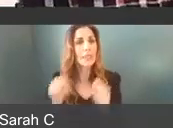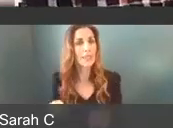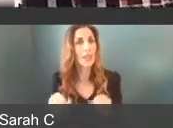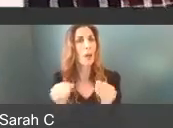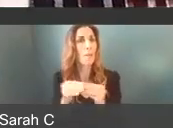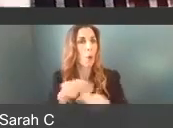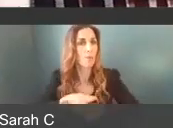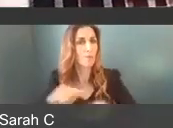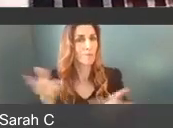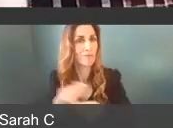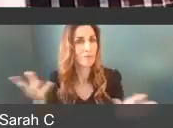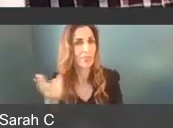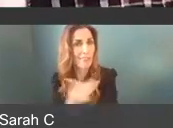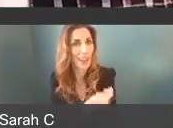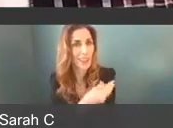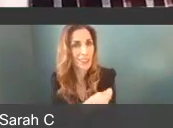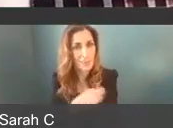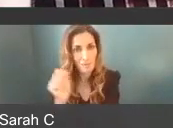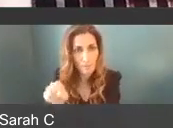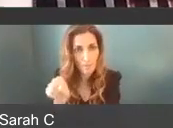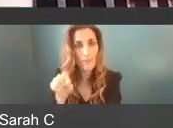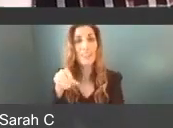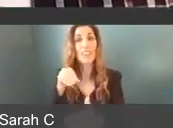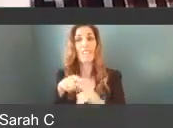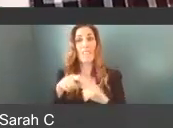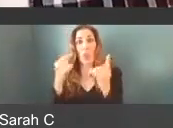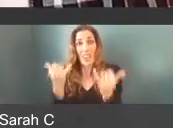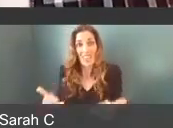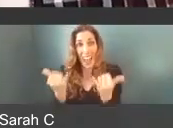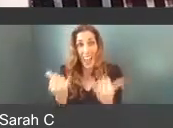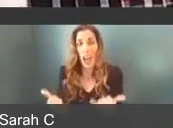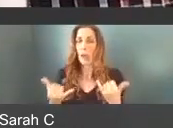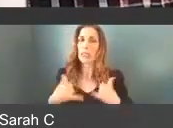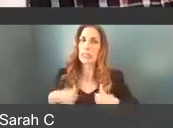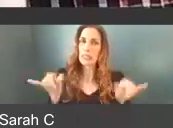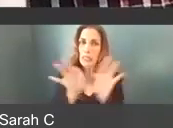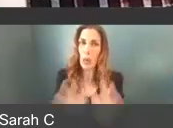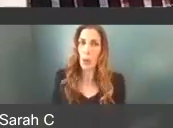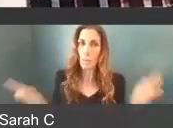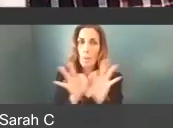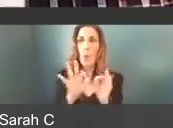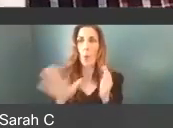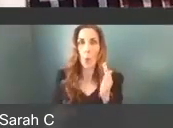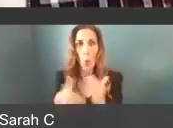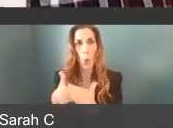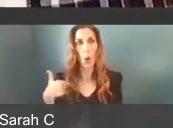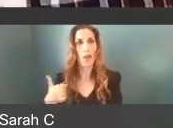distribution, in the meantime it is critically important that every one of us, vaccinated or